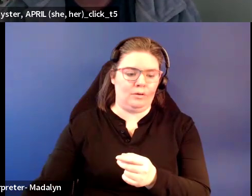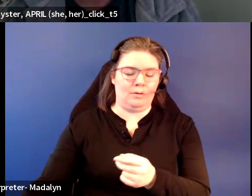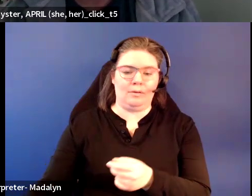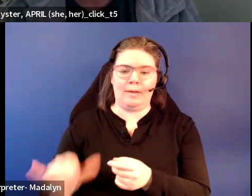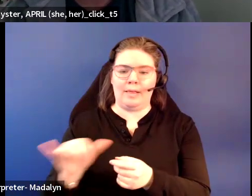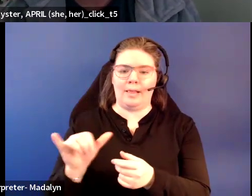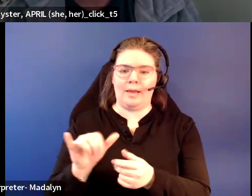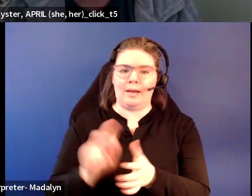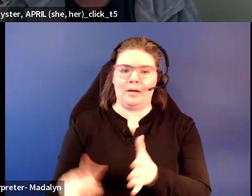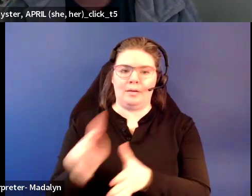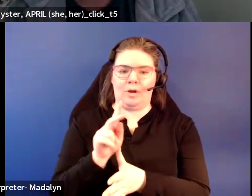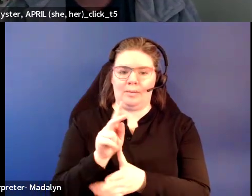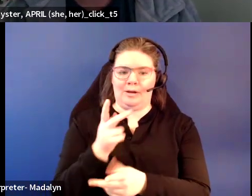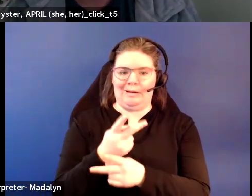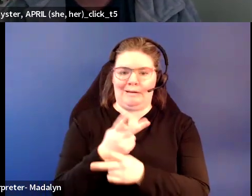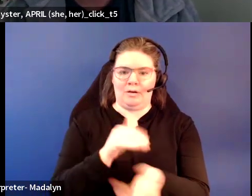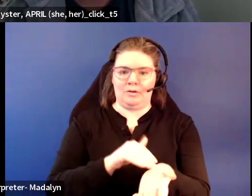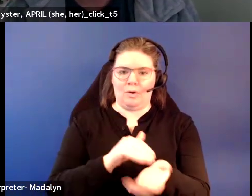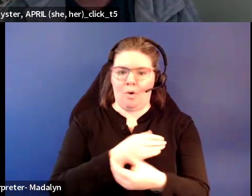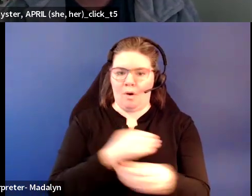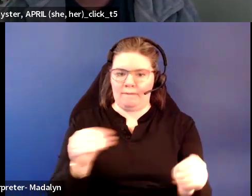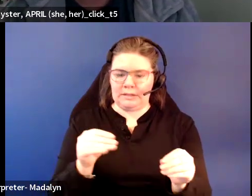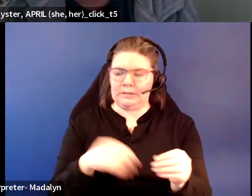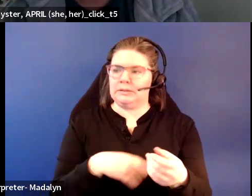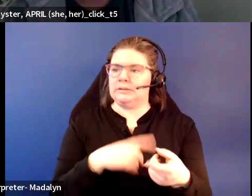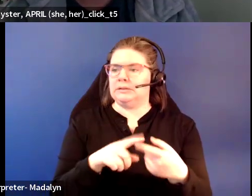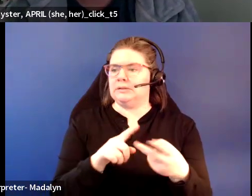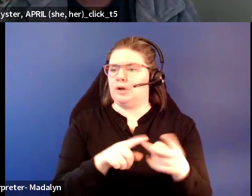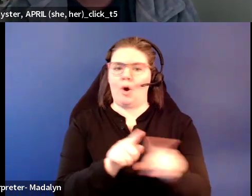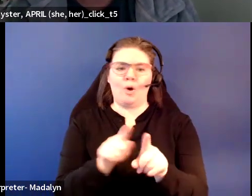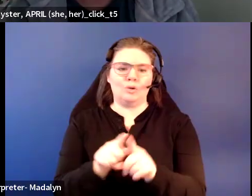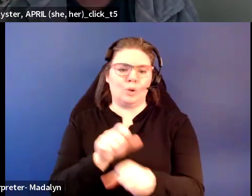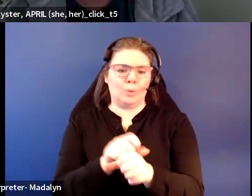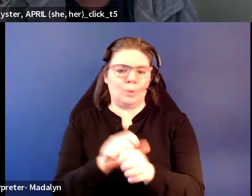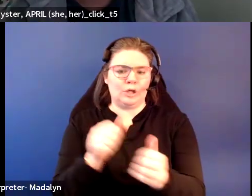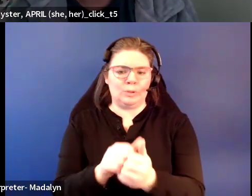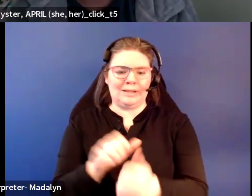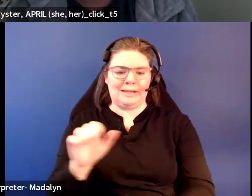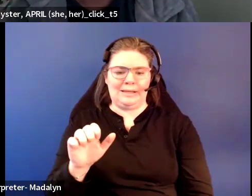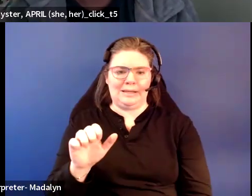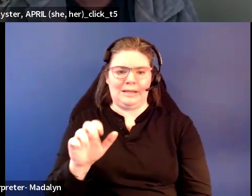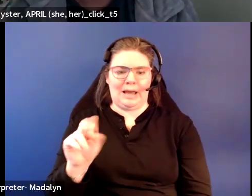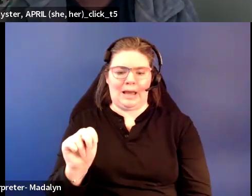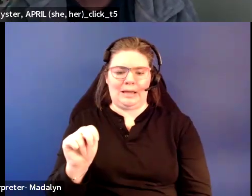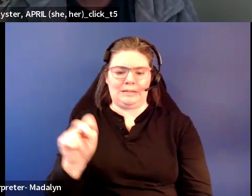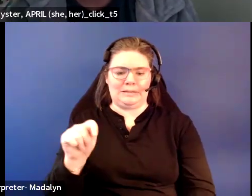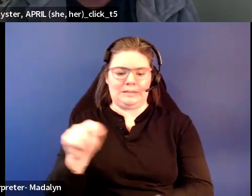Sierra Royster, APRIL (she, her): Also worked with like entities to and bring nurses on board with them.